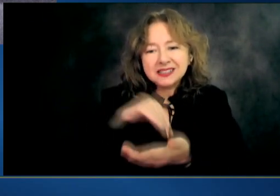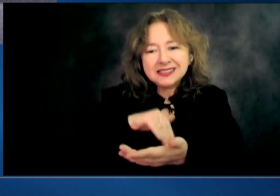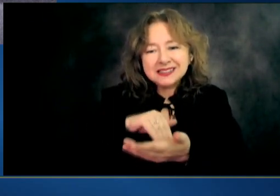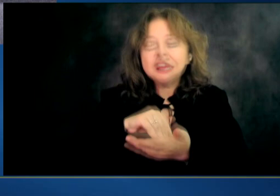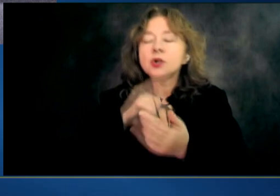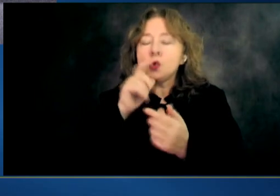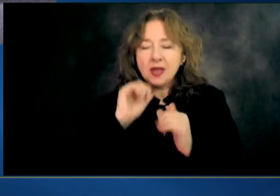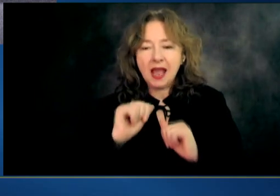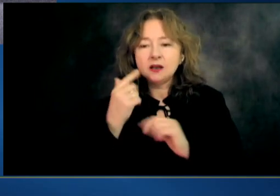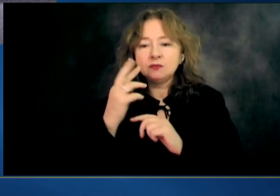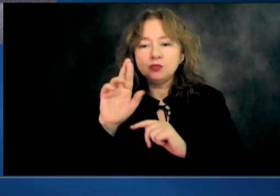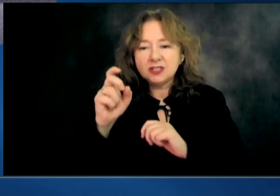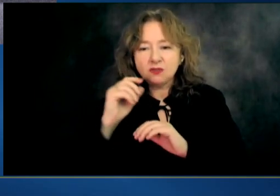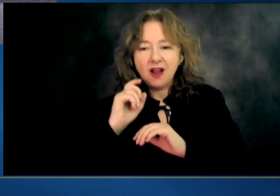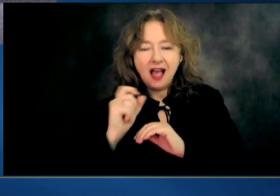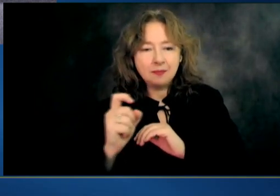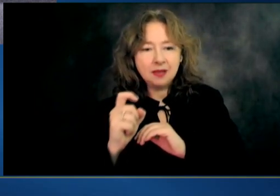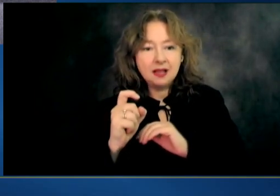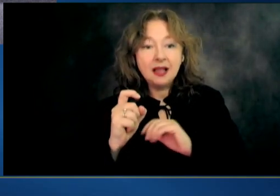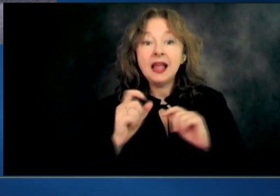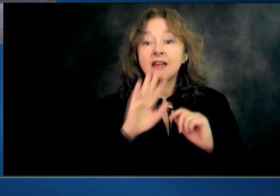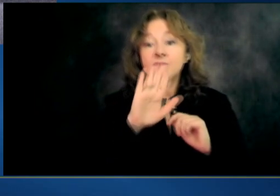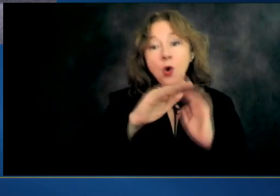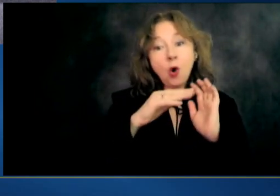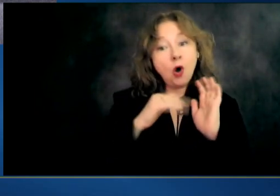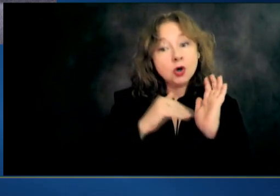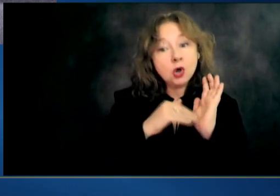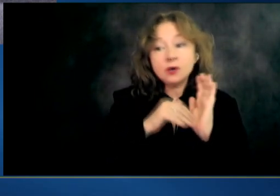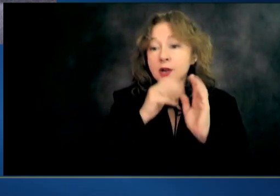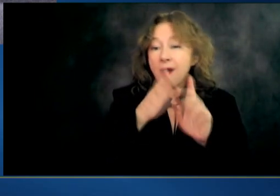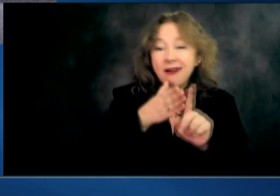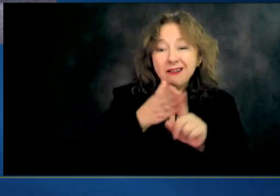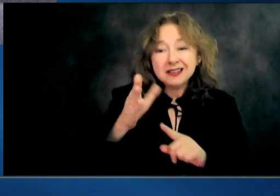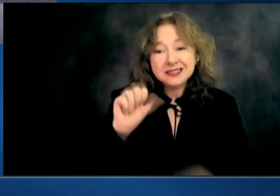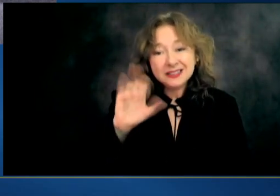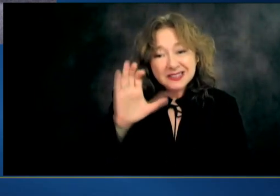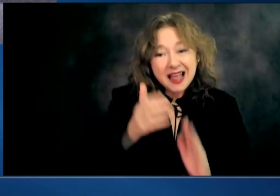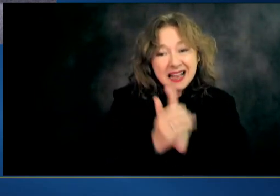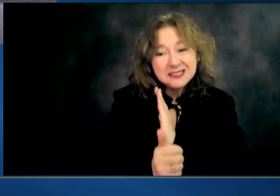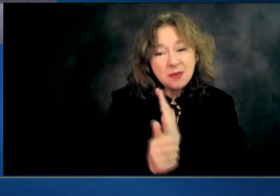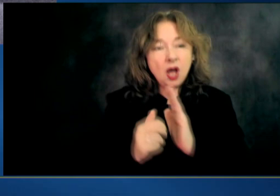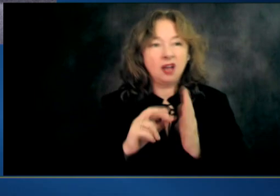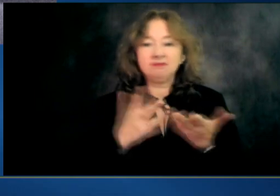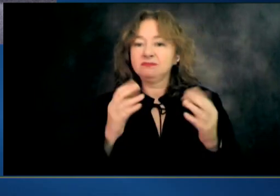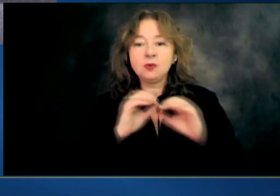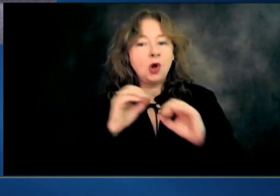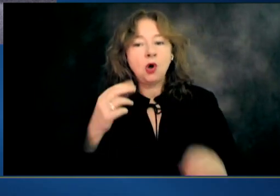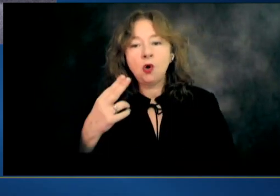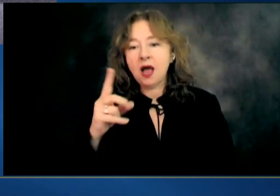hematologist sickle cell expert, then chances are you didn't have access to hydroxyurea. So,